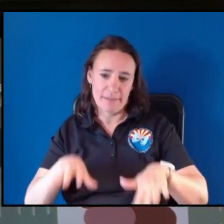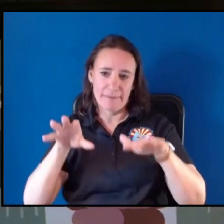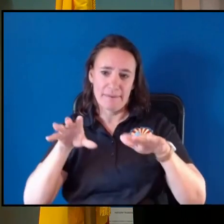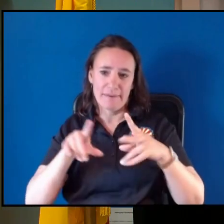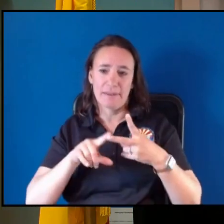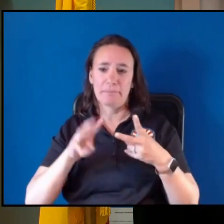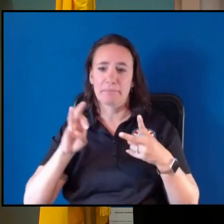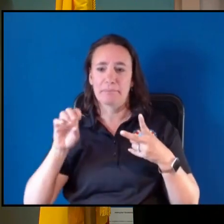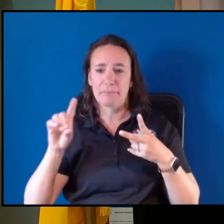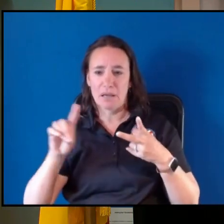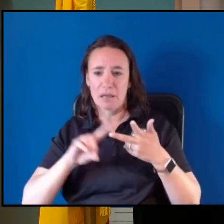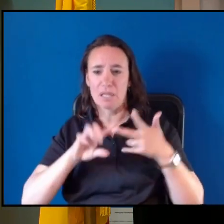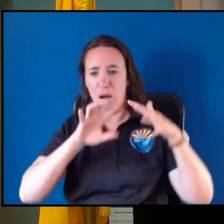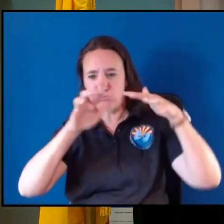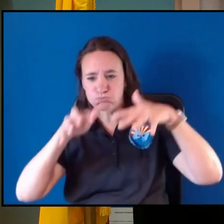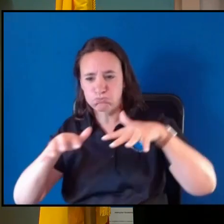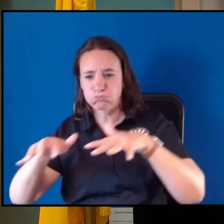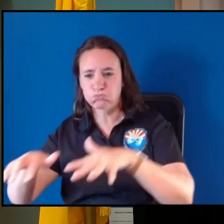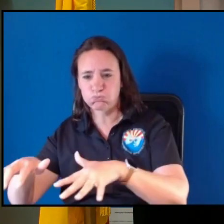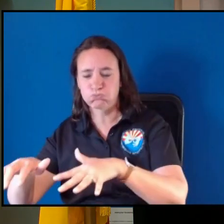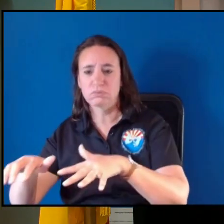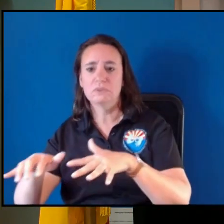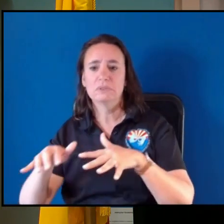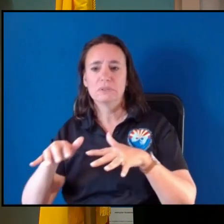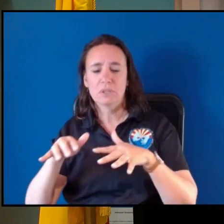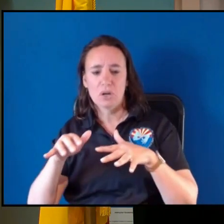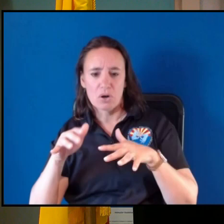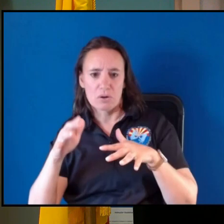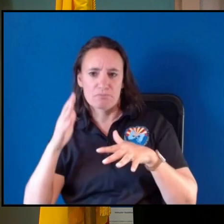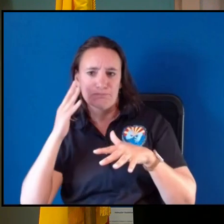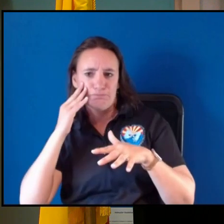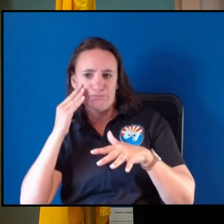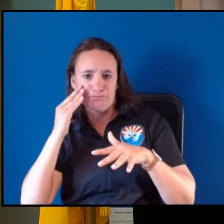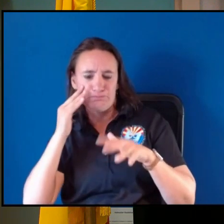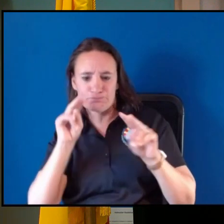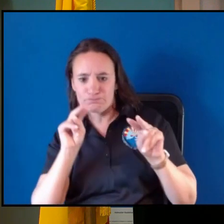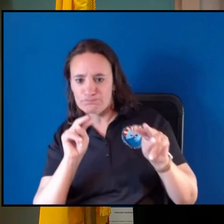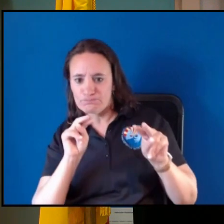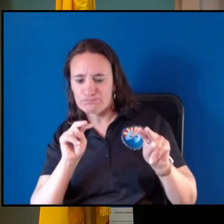be really heads up the next couple of days when we start to see those showers and thunderstorms over the area,